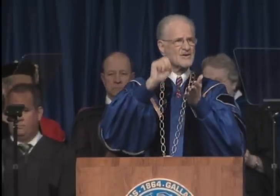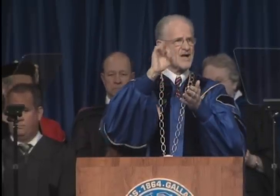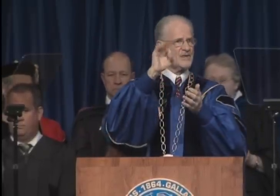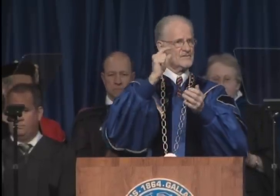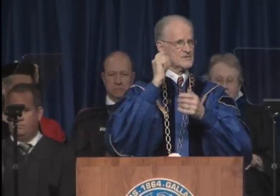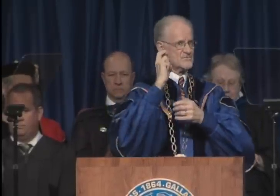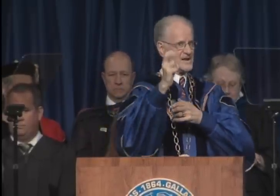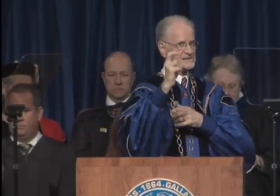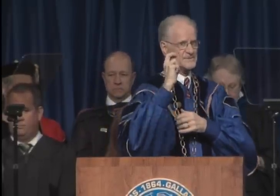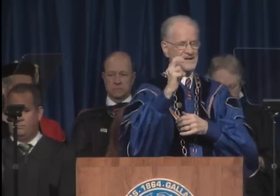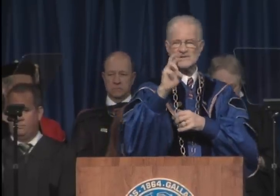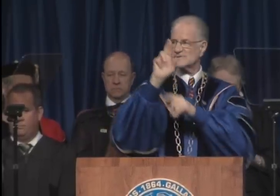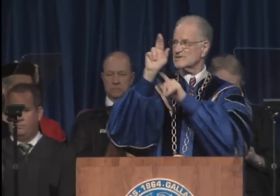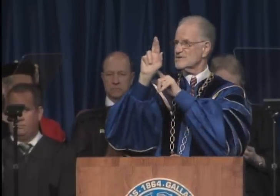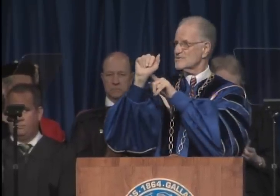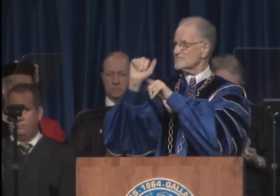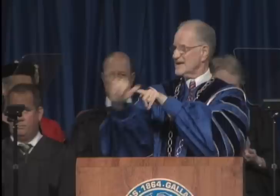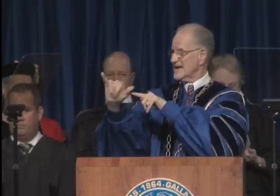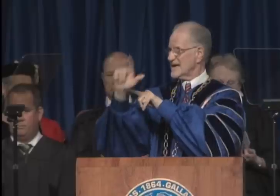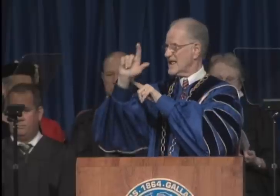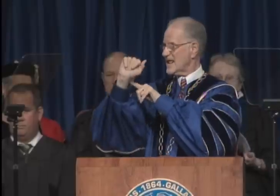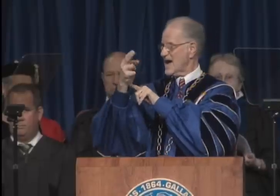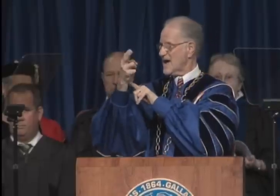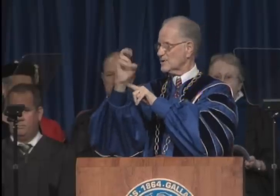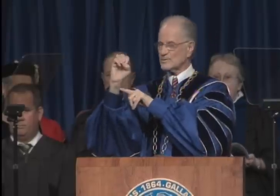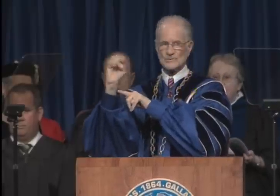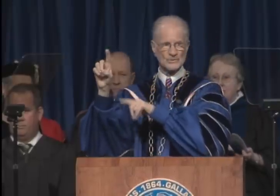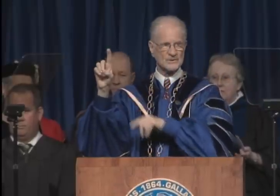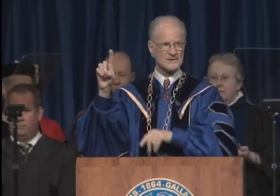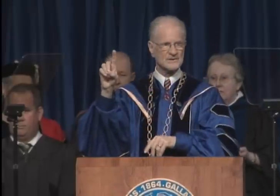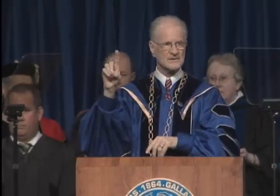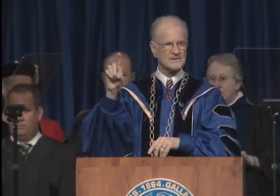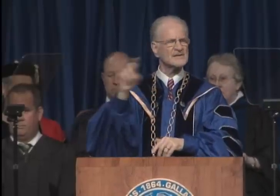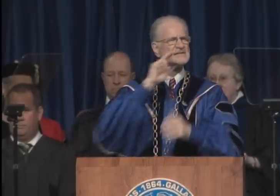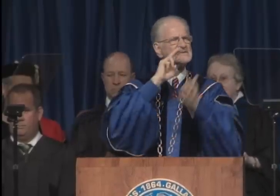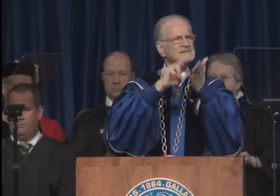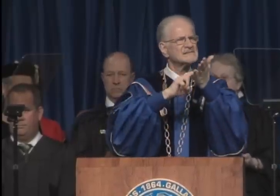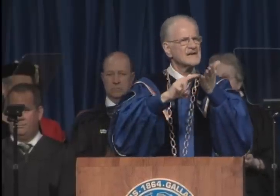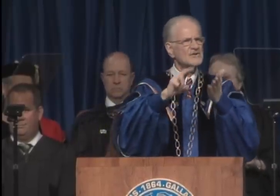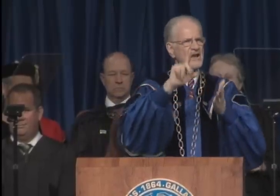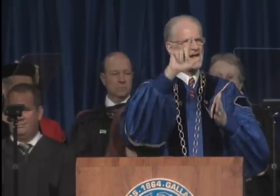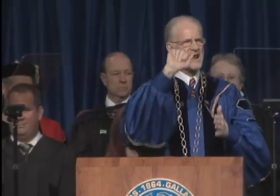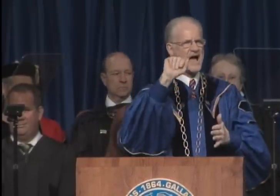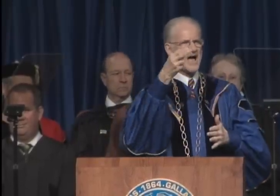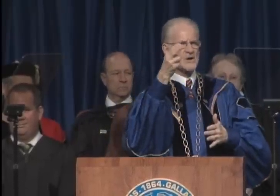the United States Secretary of Transportation, Ray LaHood.